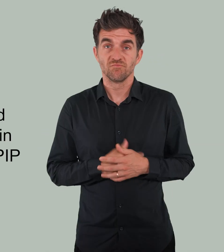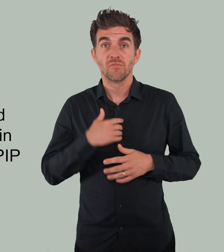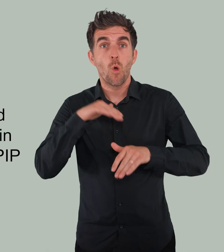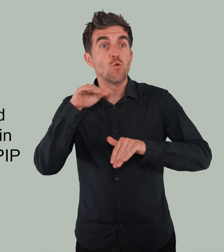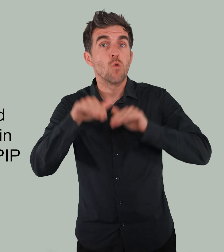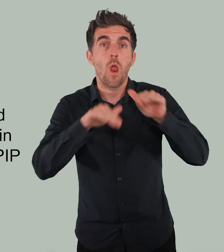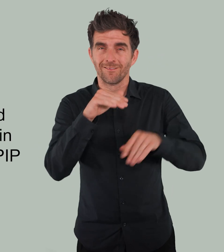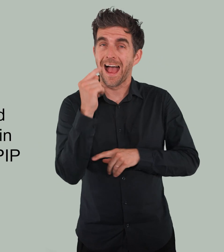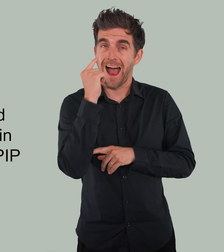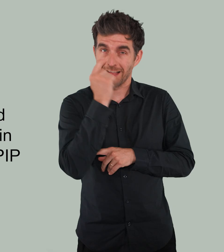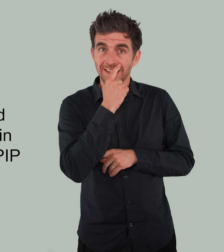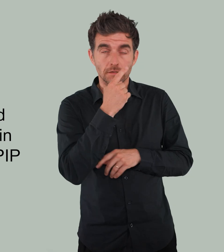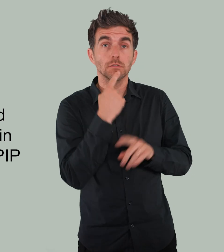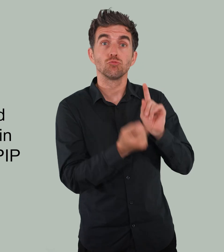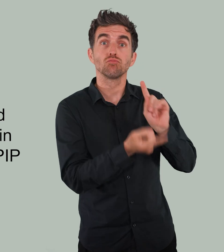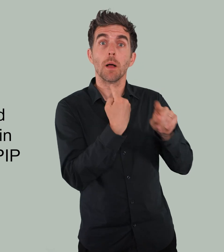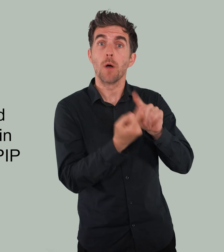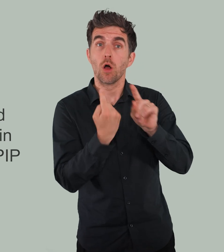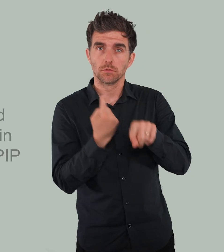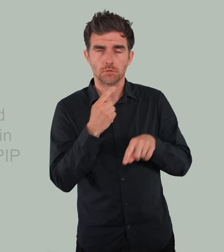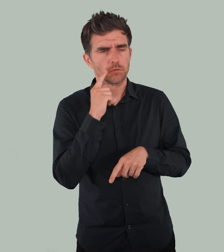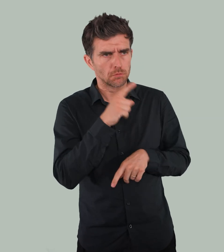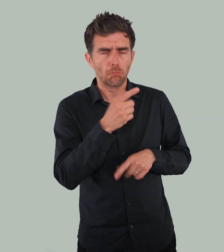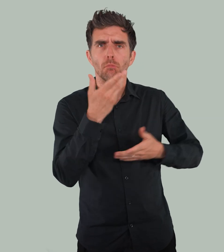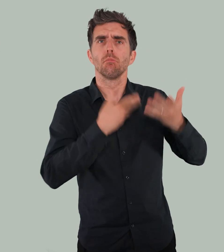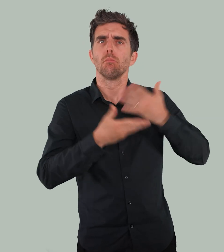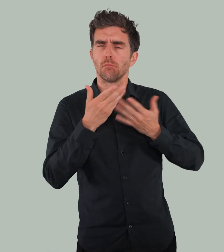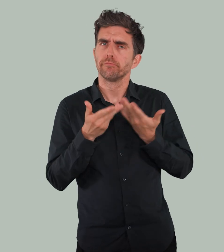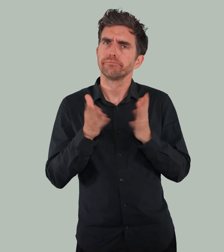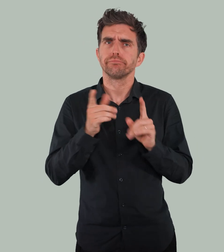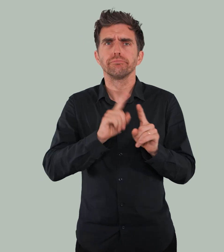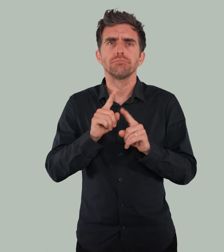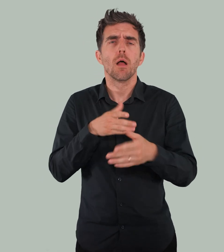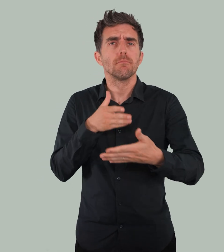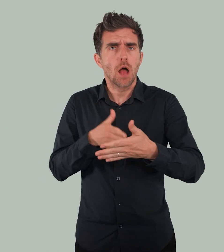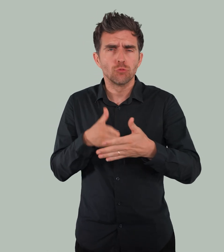Respondents to the Call for Evidence describe a range of barriers and